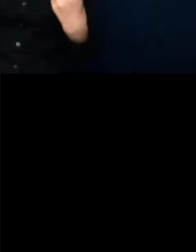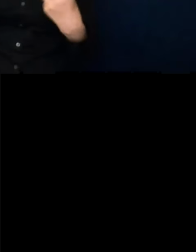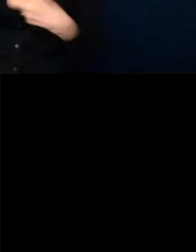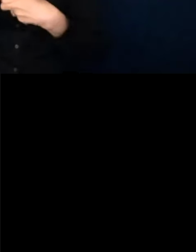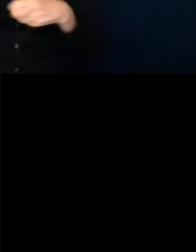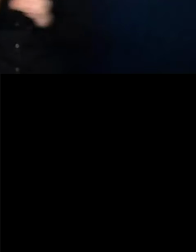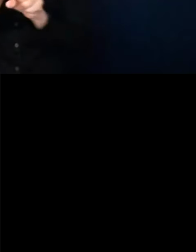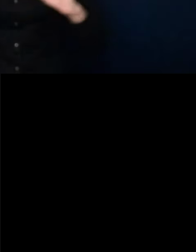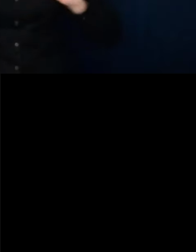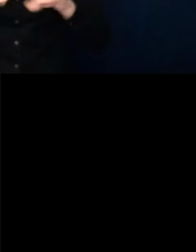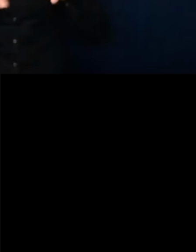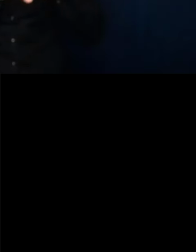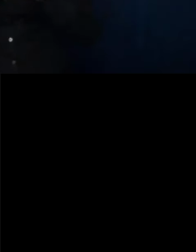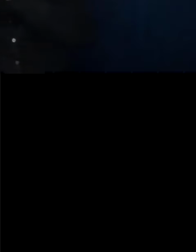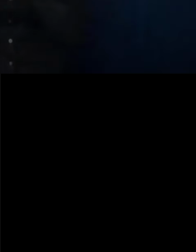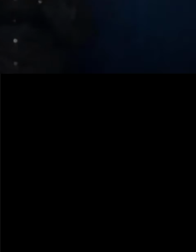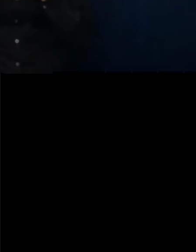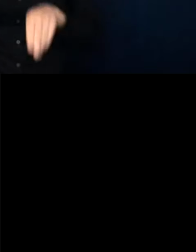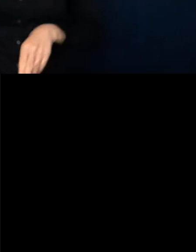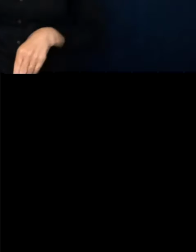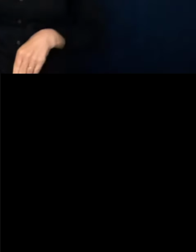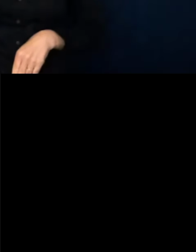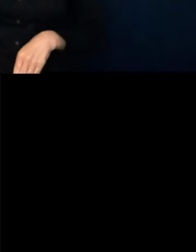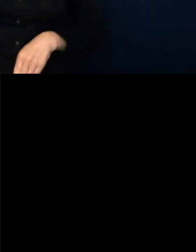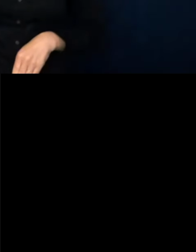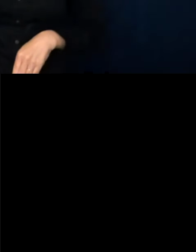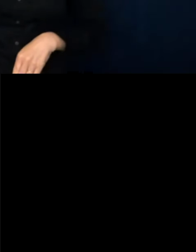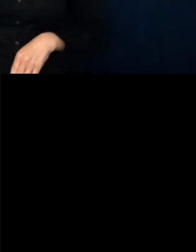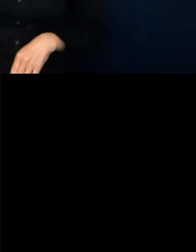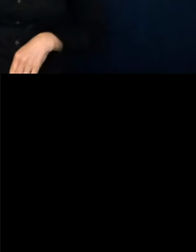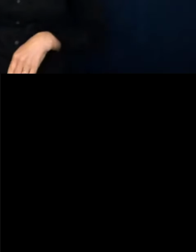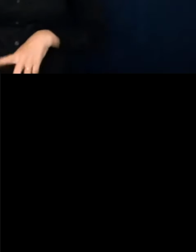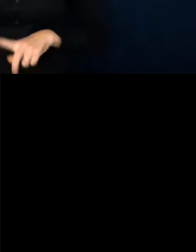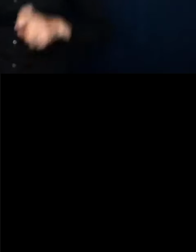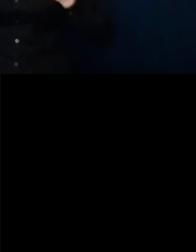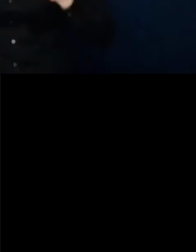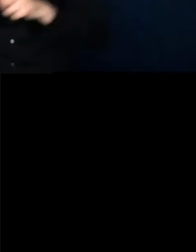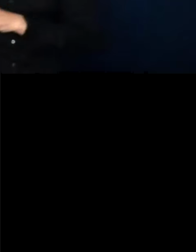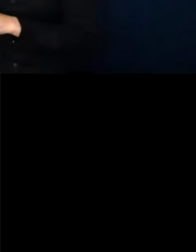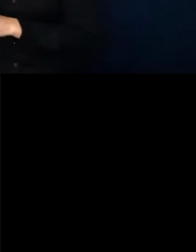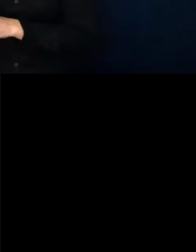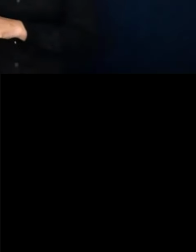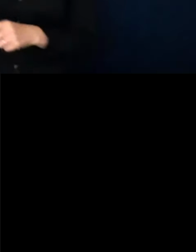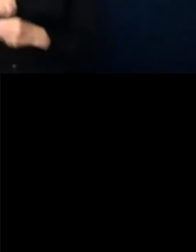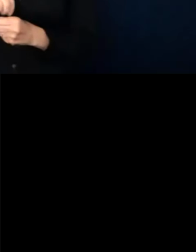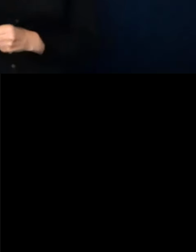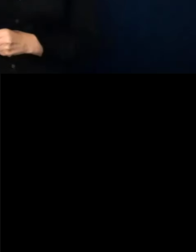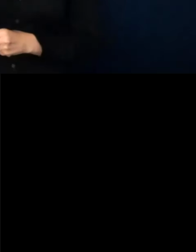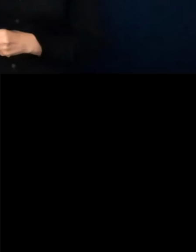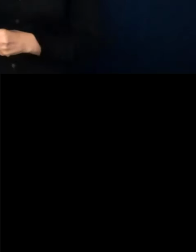more possible at MRAC and in the region. We're just trying to get a little closer, to like, what do we need to do?